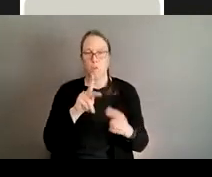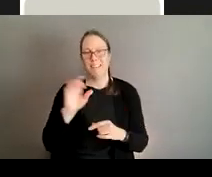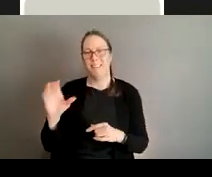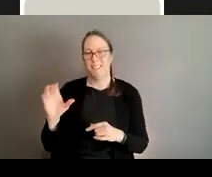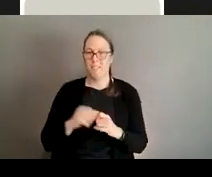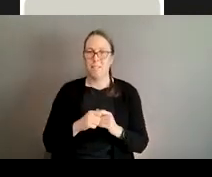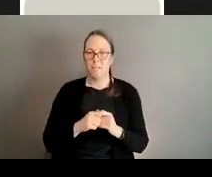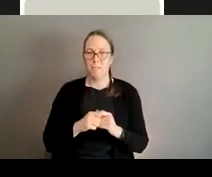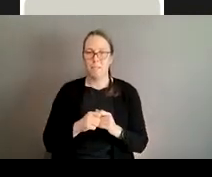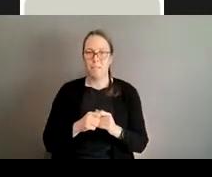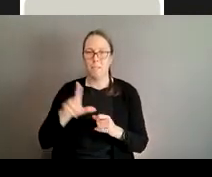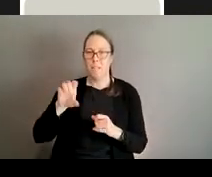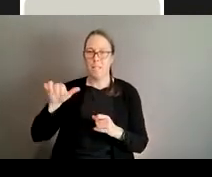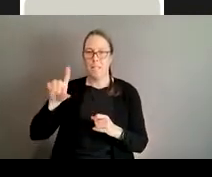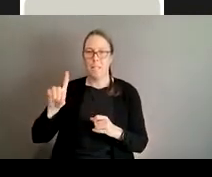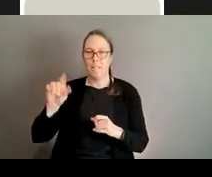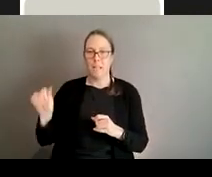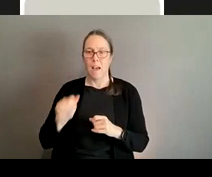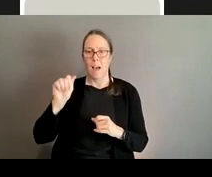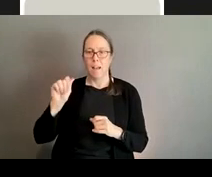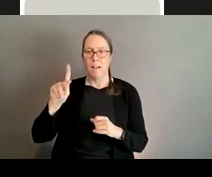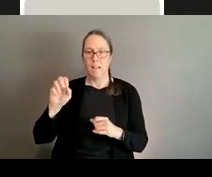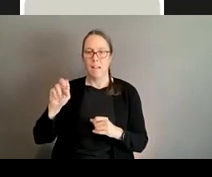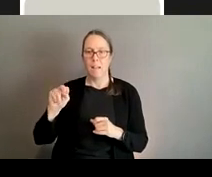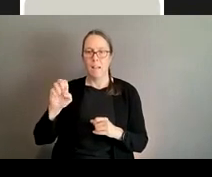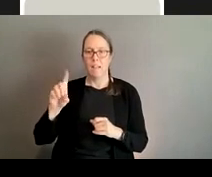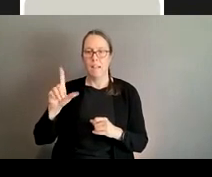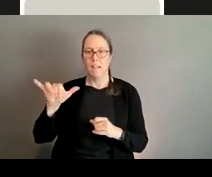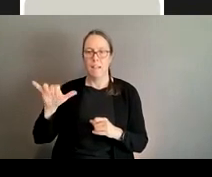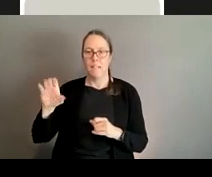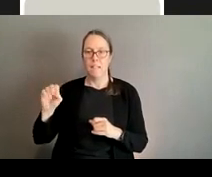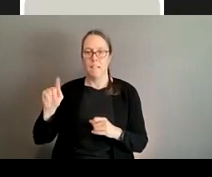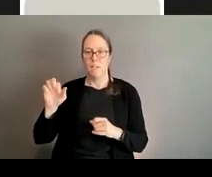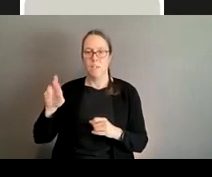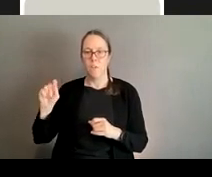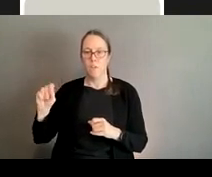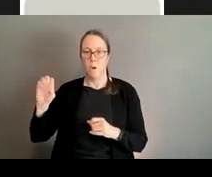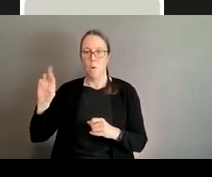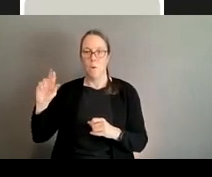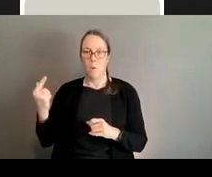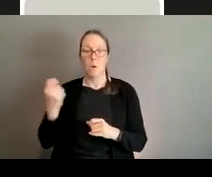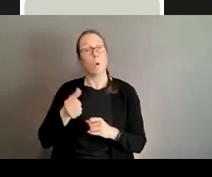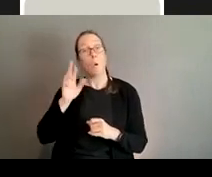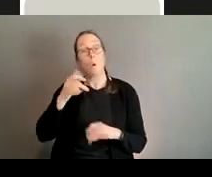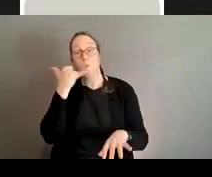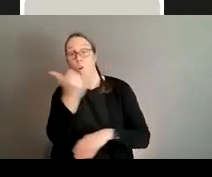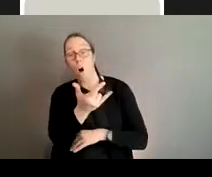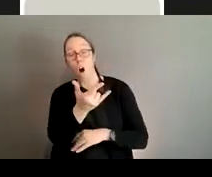LEAD@Kennedy-center.org or give a call and get that conversation started. So that